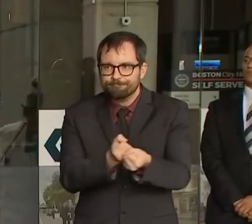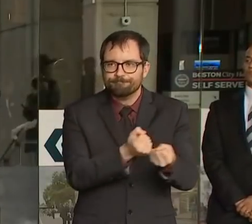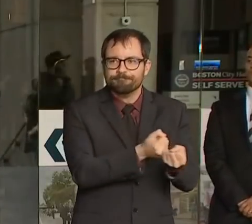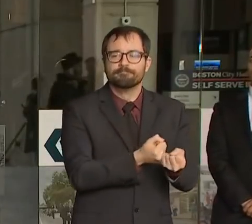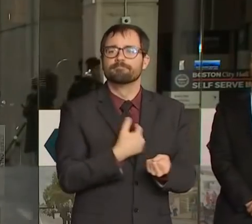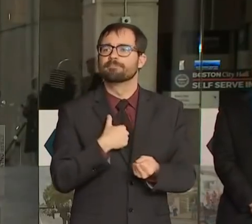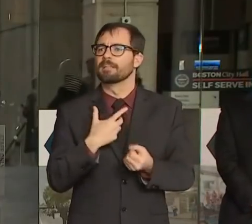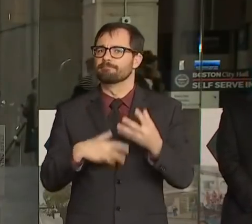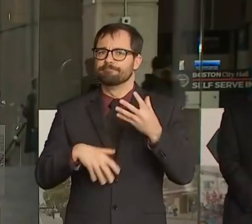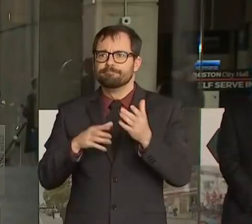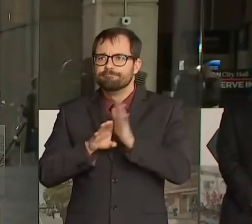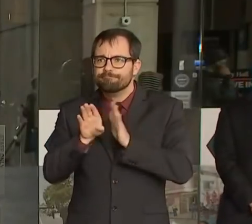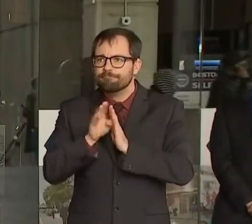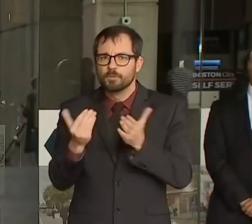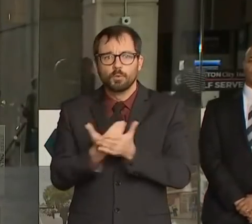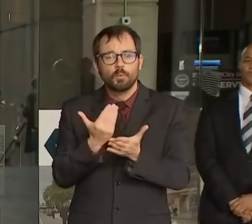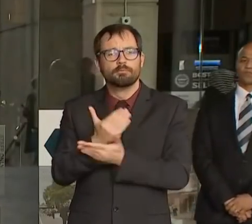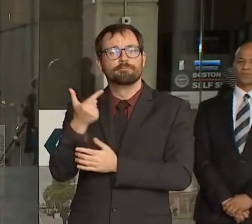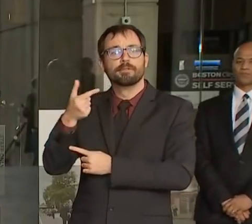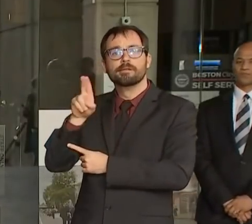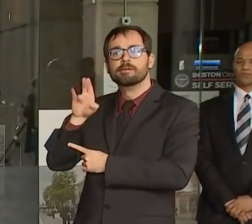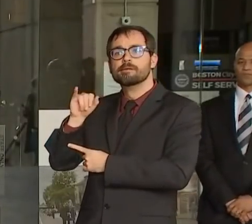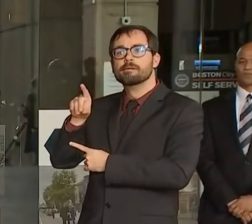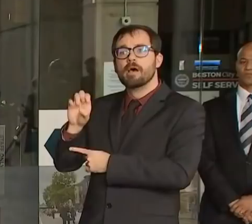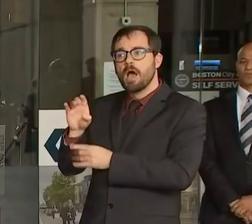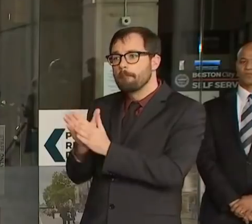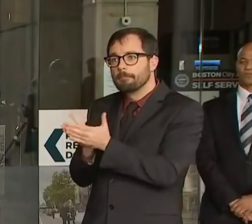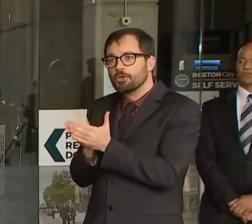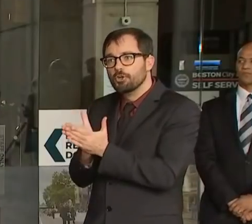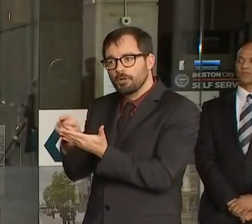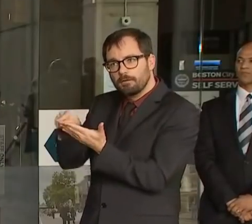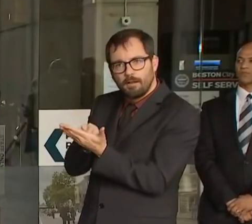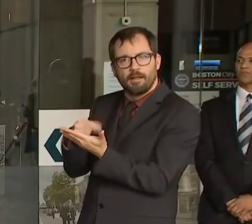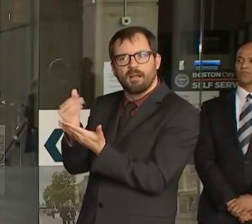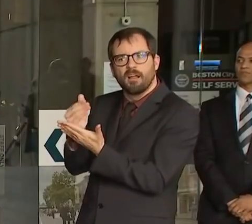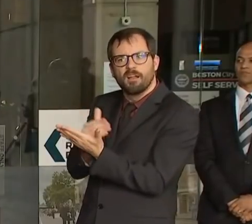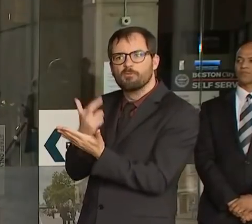ASSIST THEM. WE ARE DEVELOPING RESOURCES.